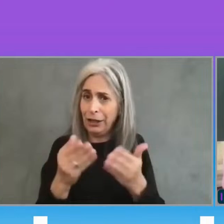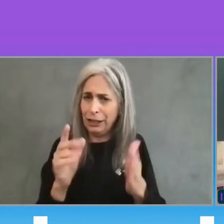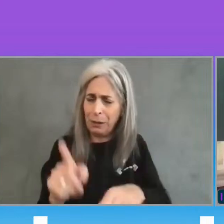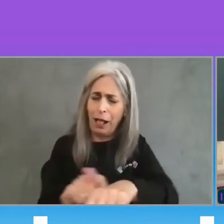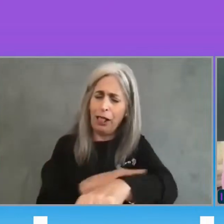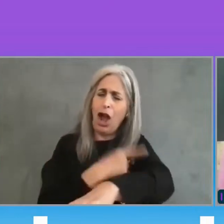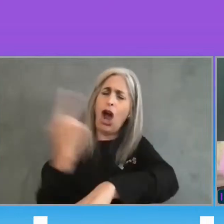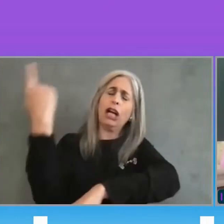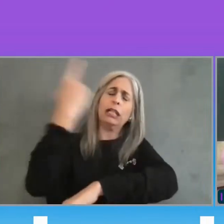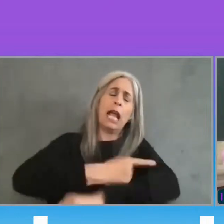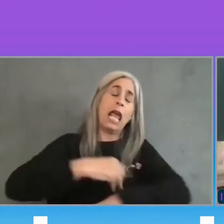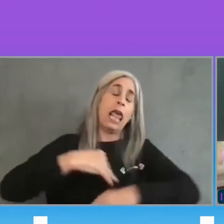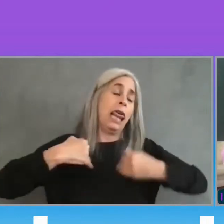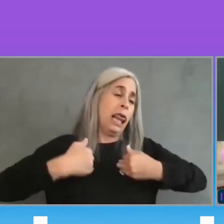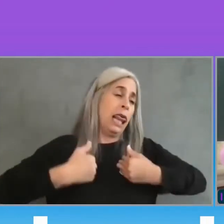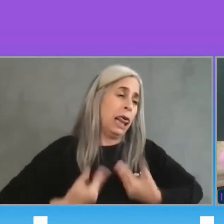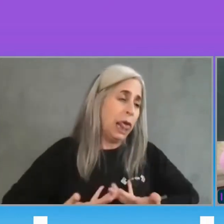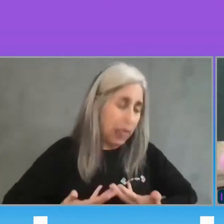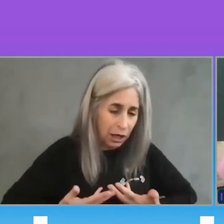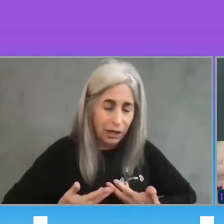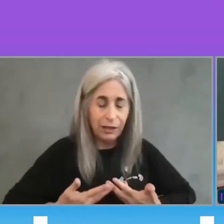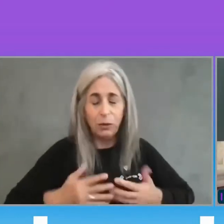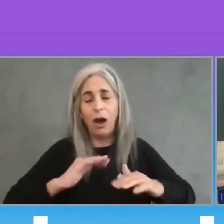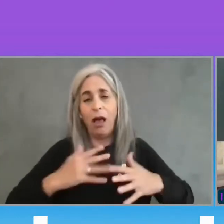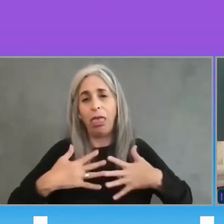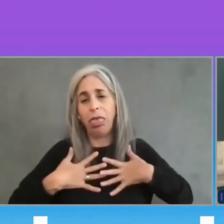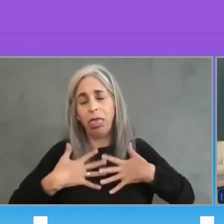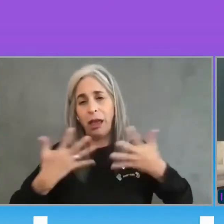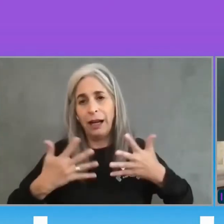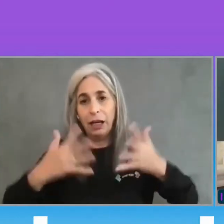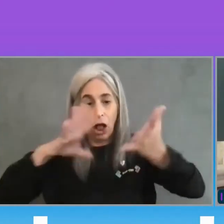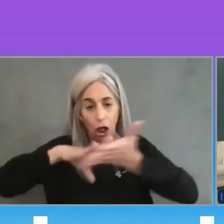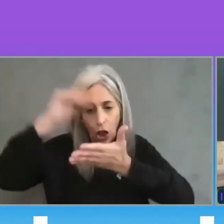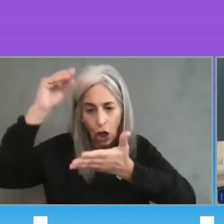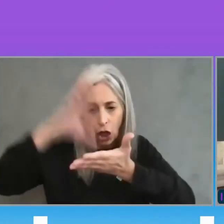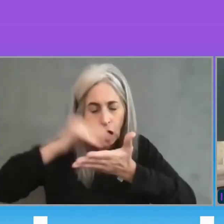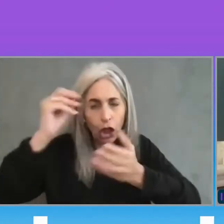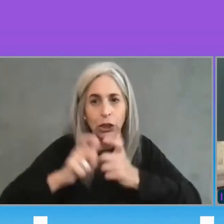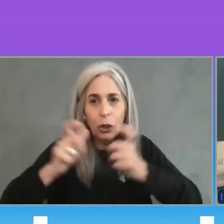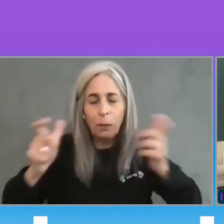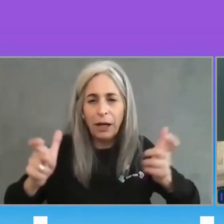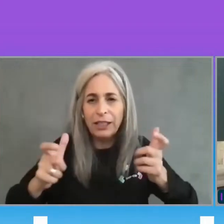long day and it can be tiring